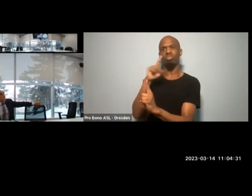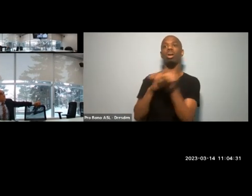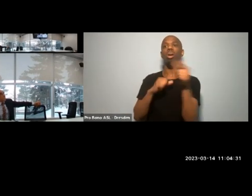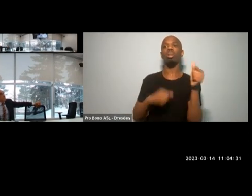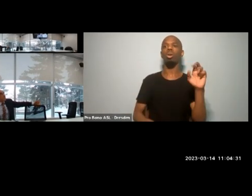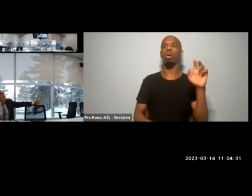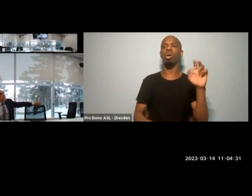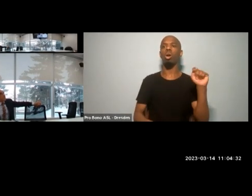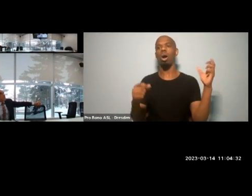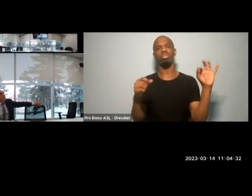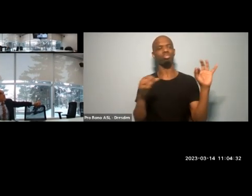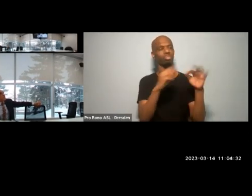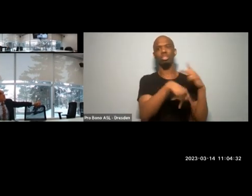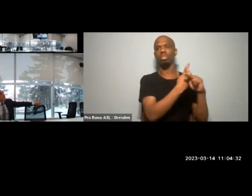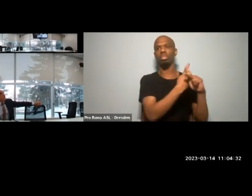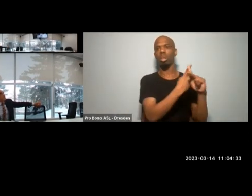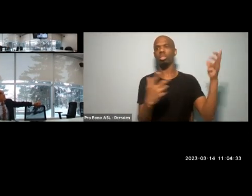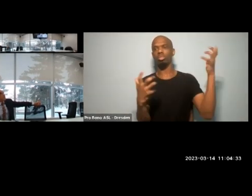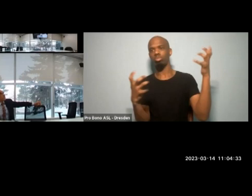how can the Nigerian government,